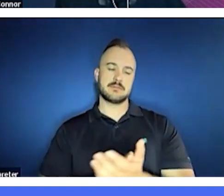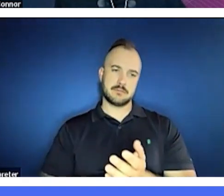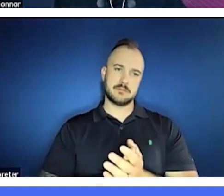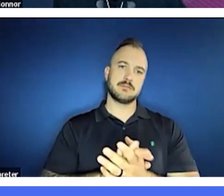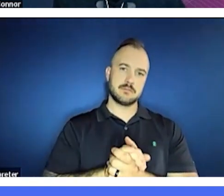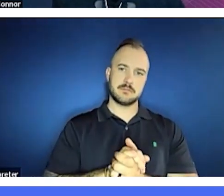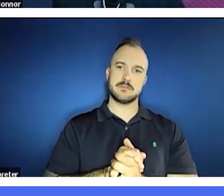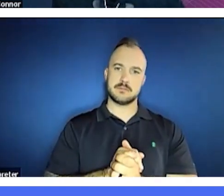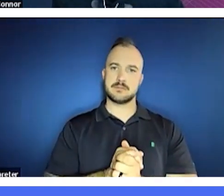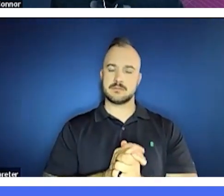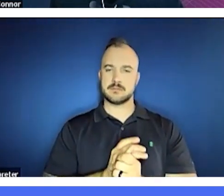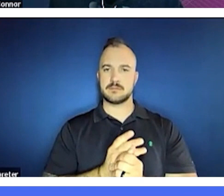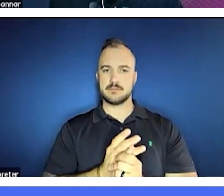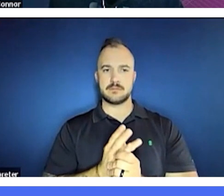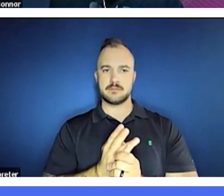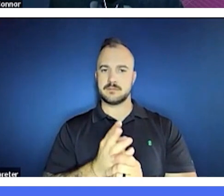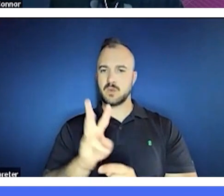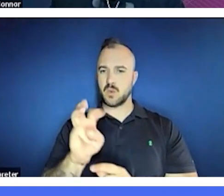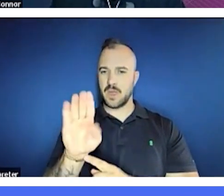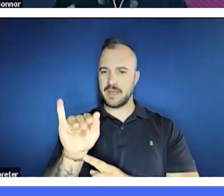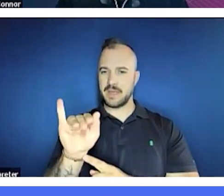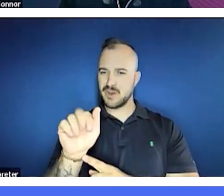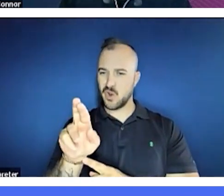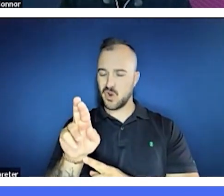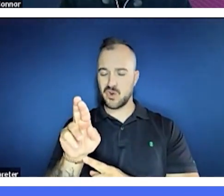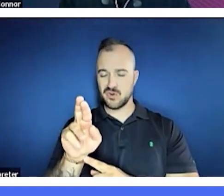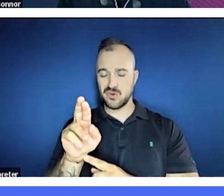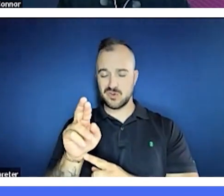There's very little in agency in a webinar. The third thing that we need to think about